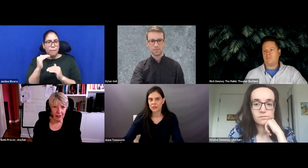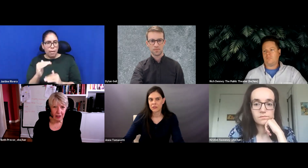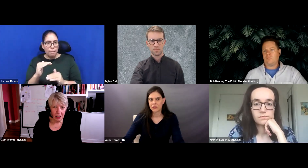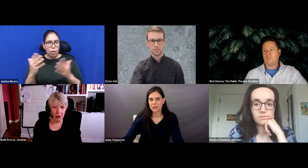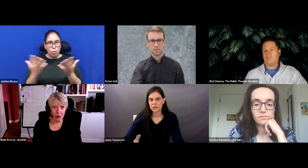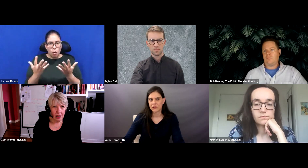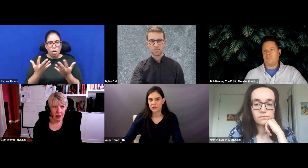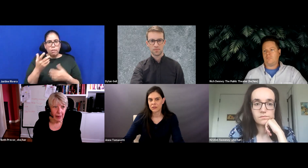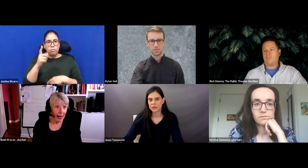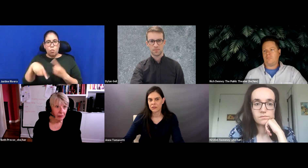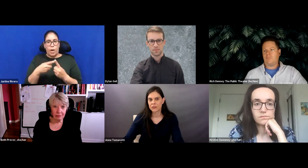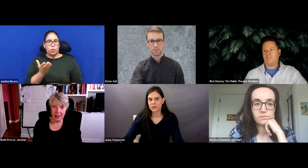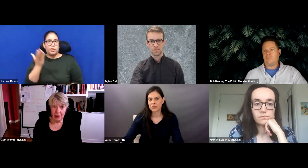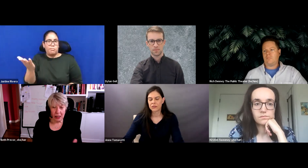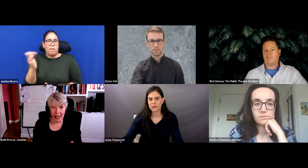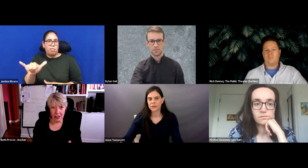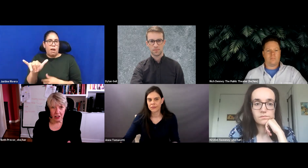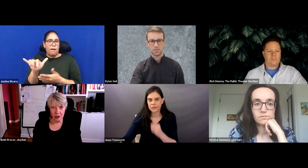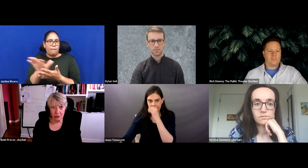get the video back and what they had to do.